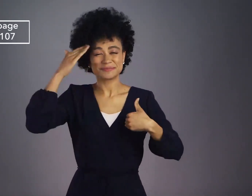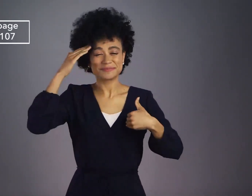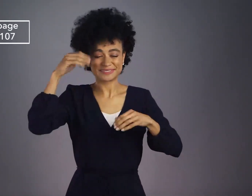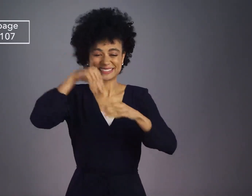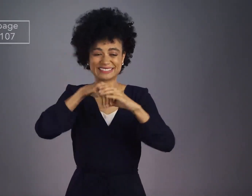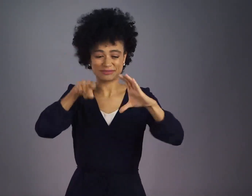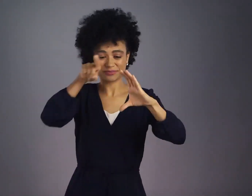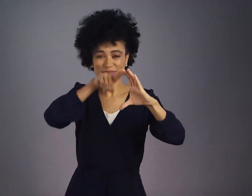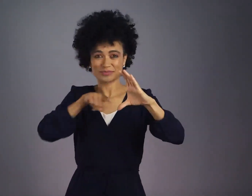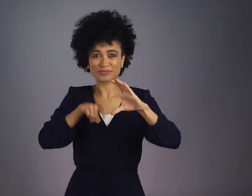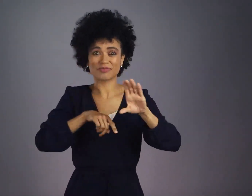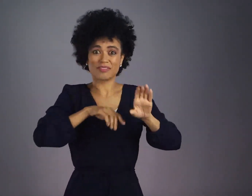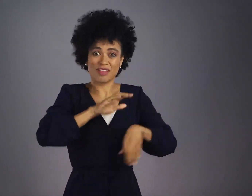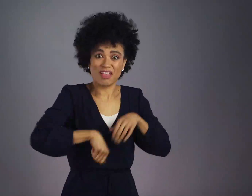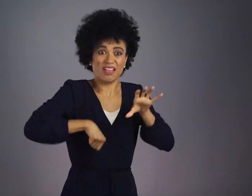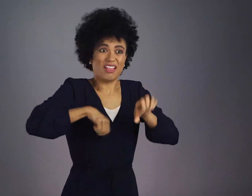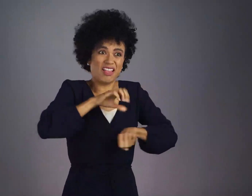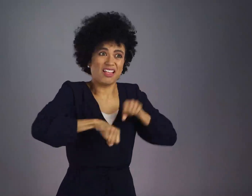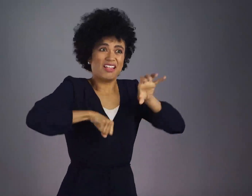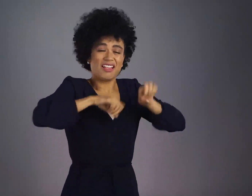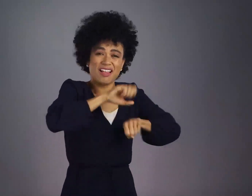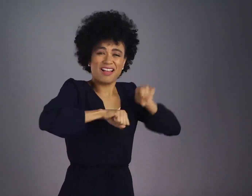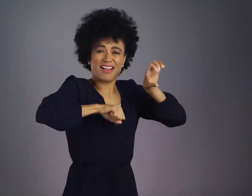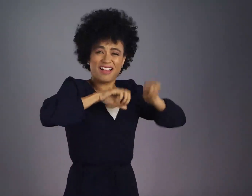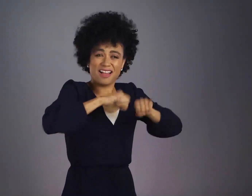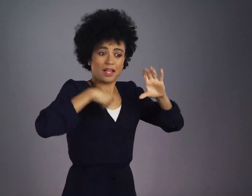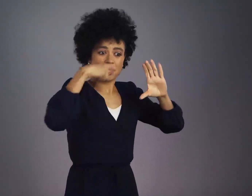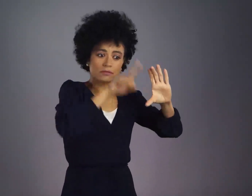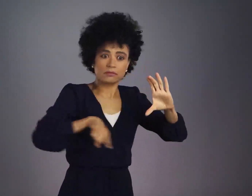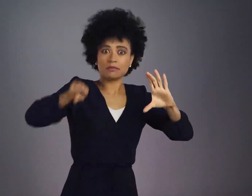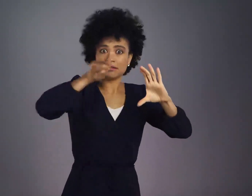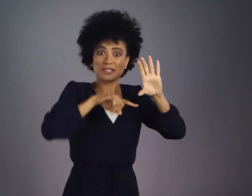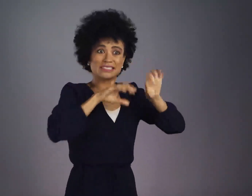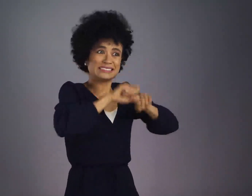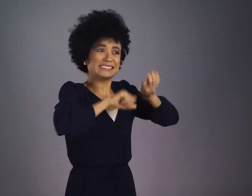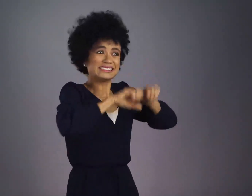As animals on a treadmill, we have patiently and wearily climbed,